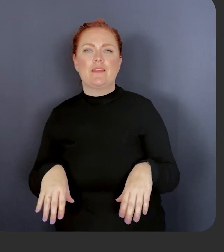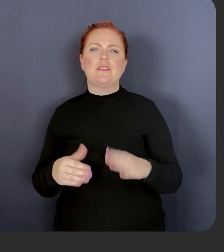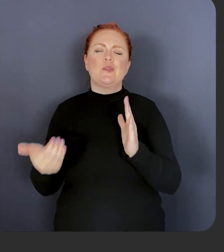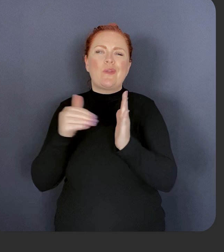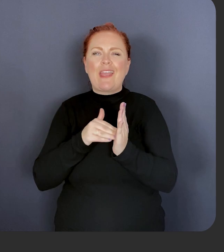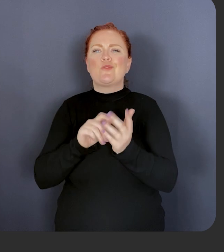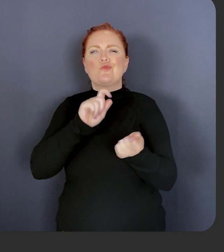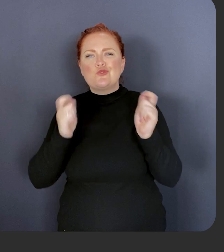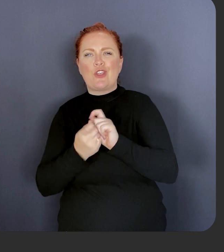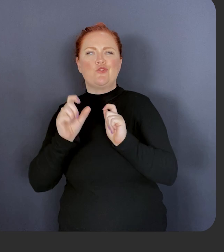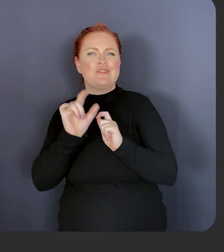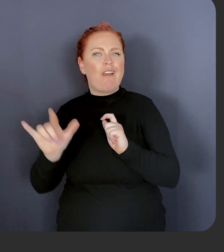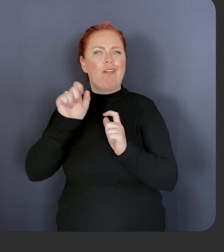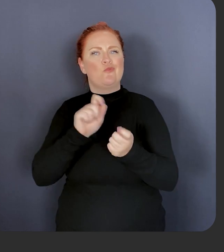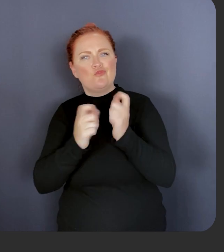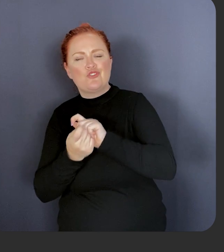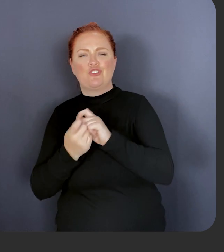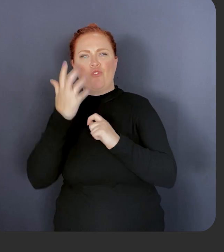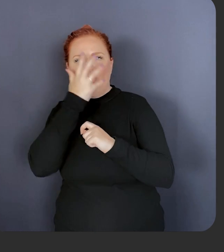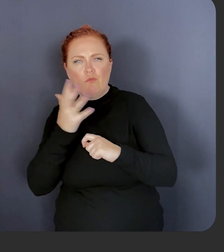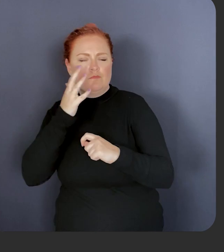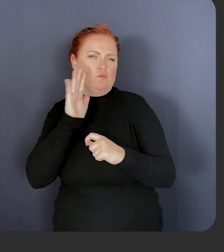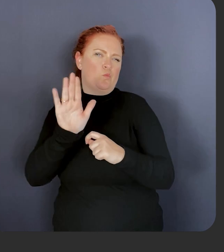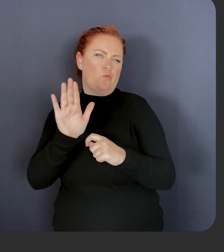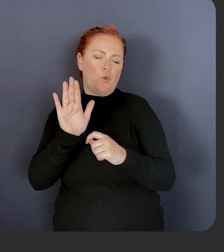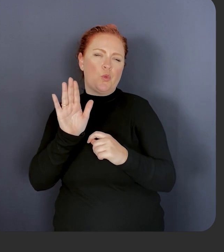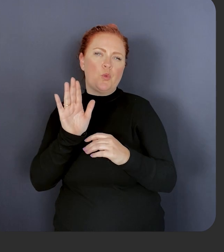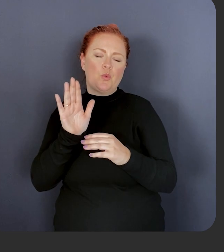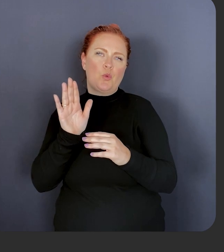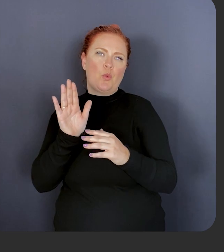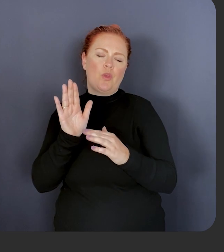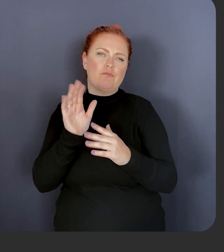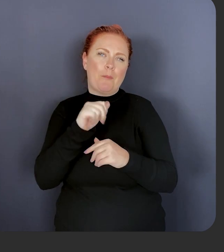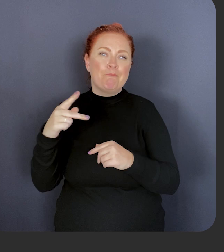So really restyling your application again with this high-contrast mixin